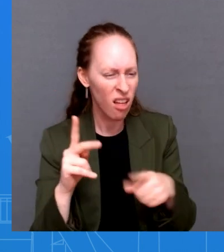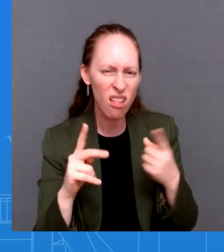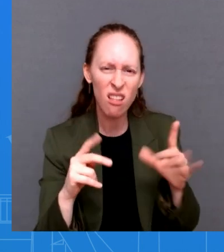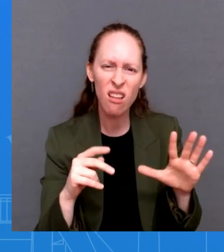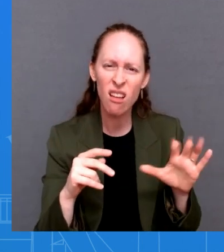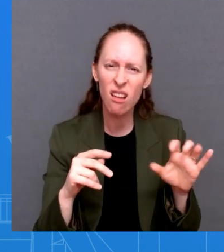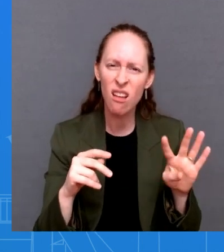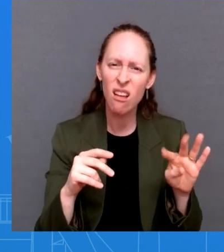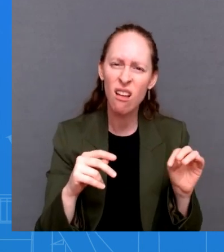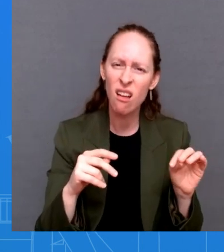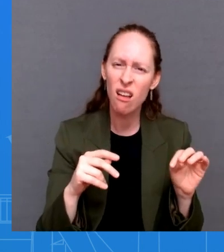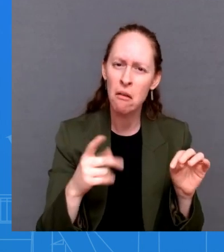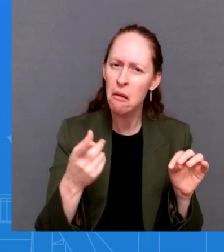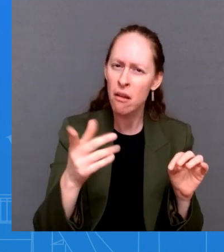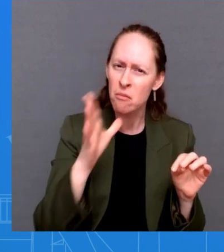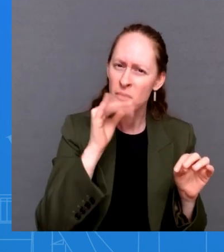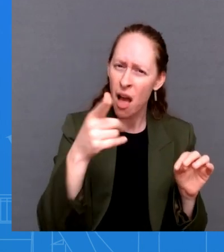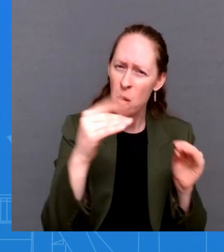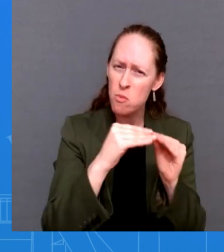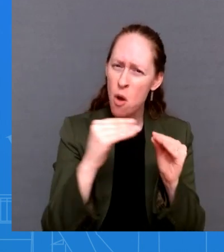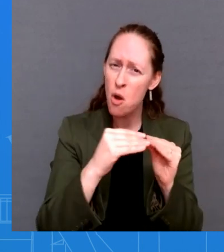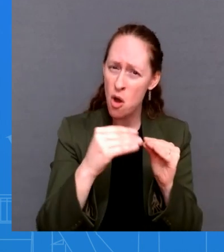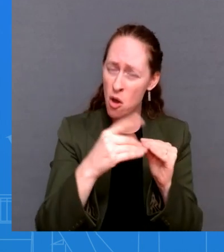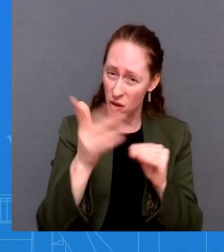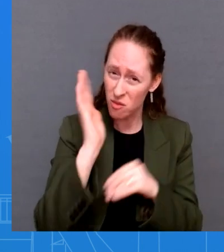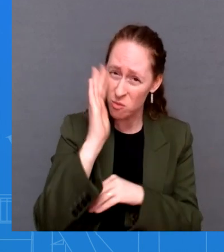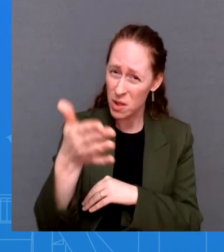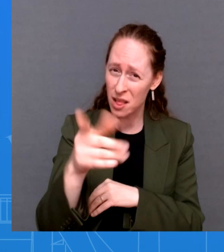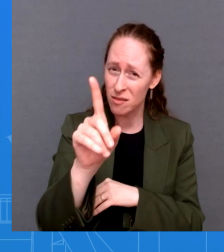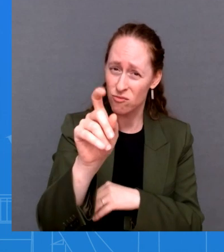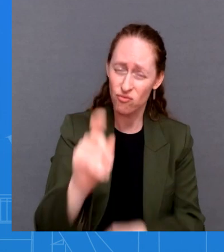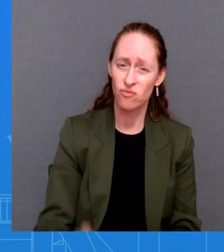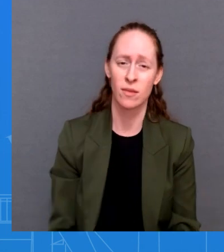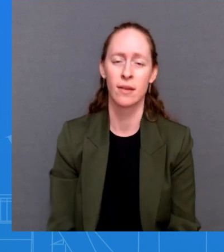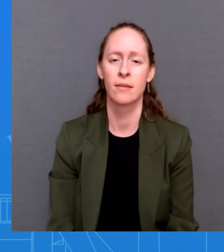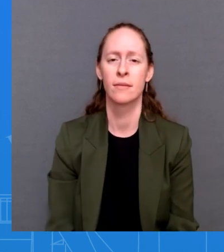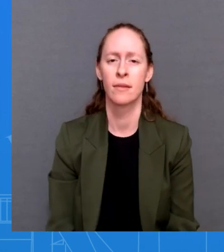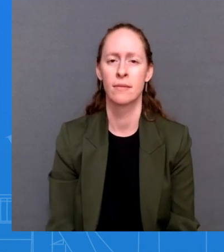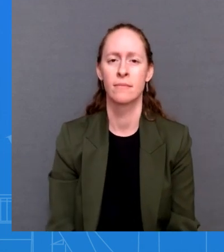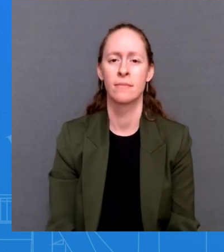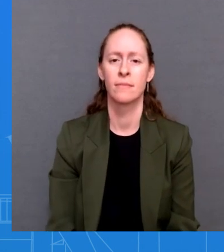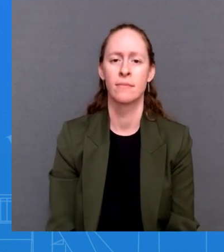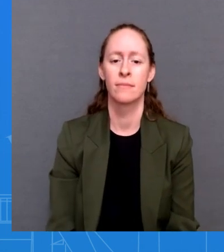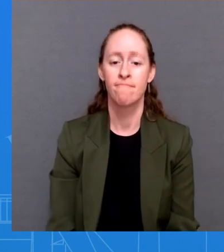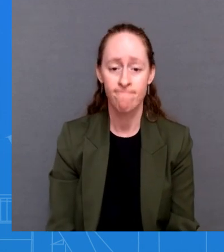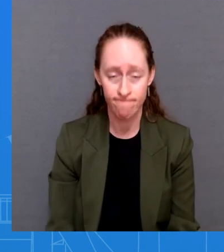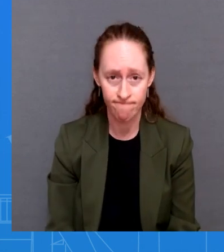that expand our ability to, through equity, reach not only at risk populations,